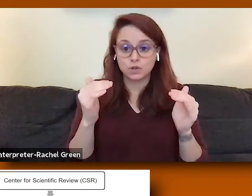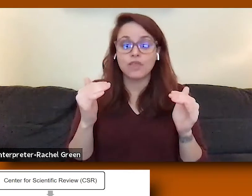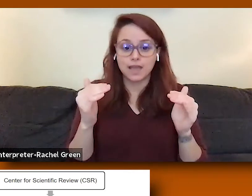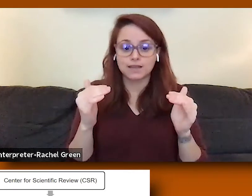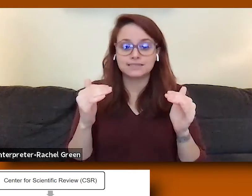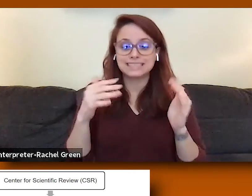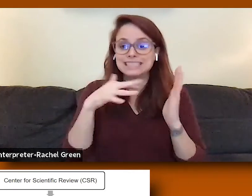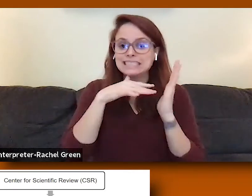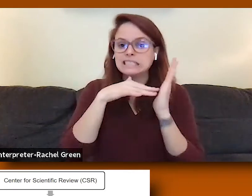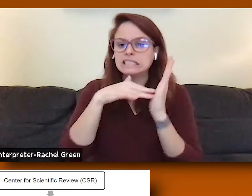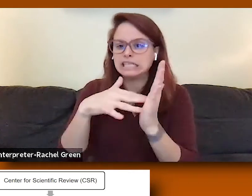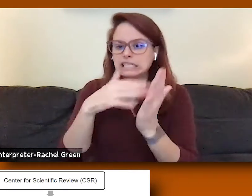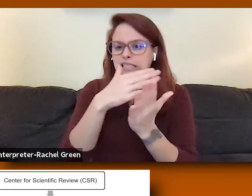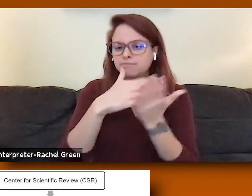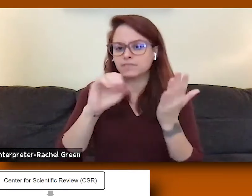Then it moves into the study section.